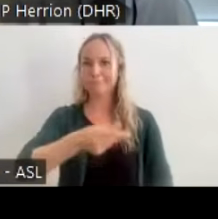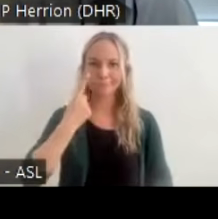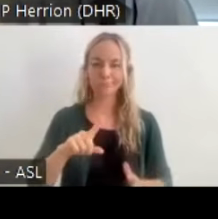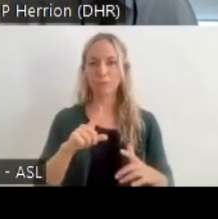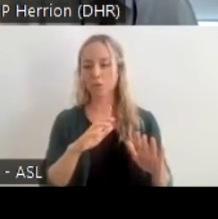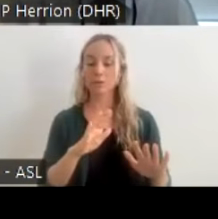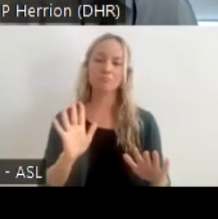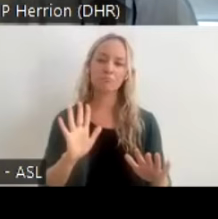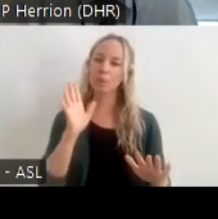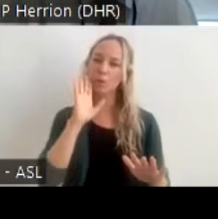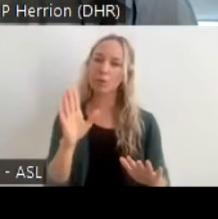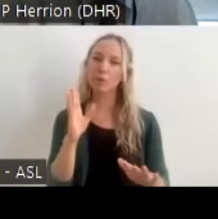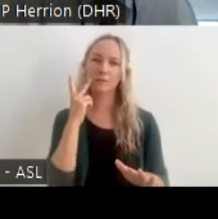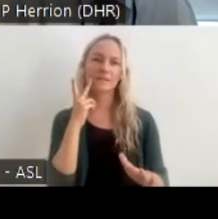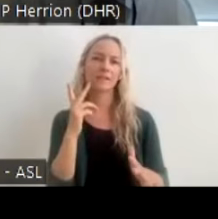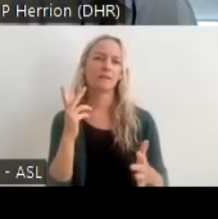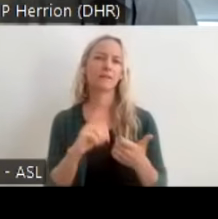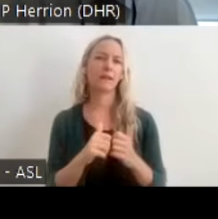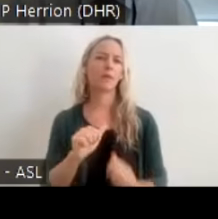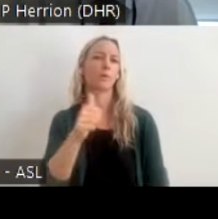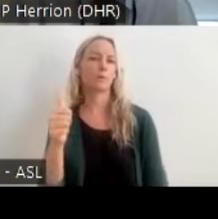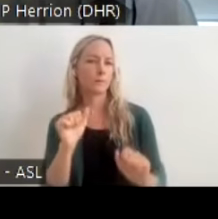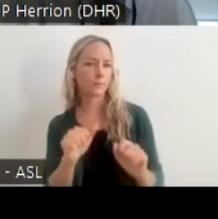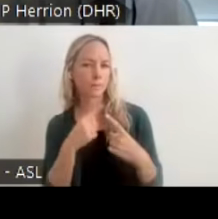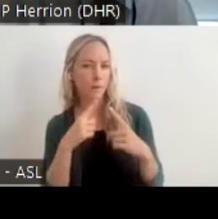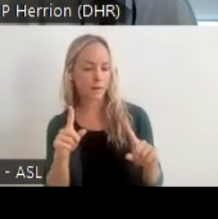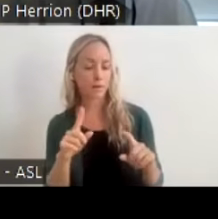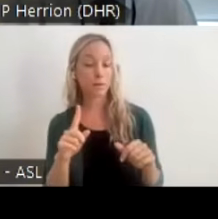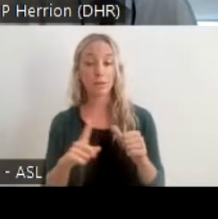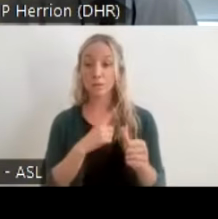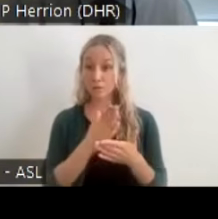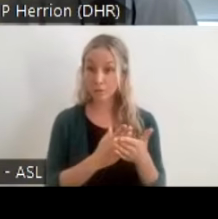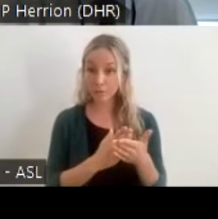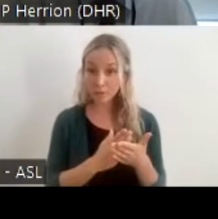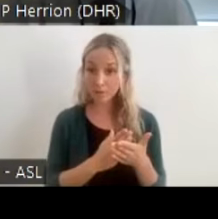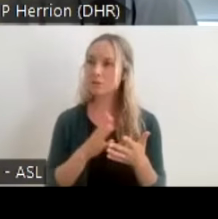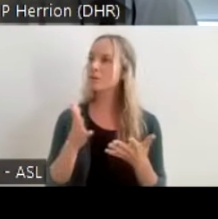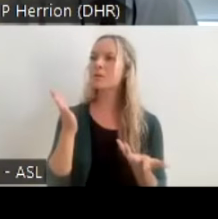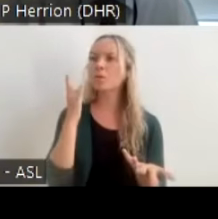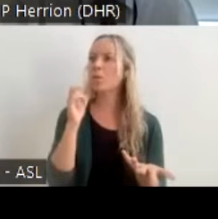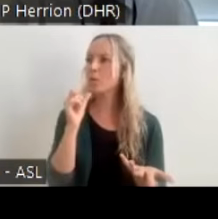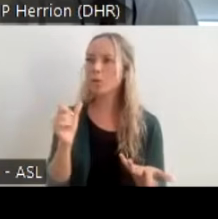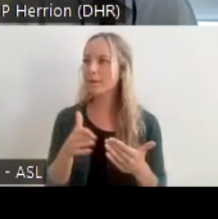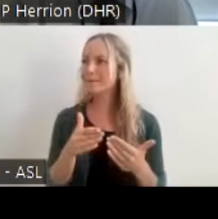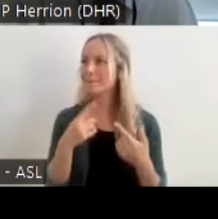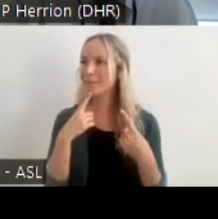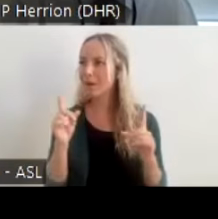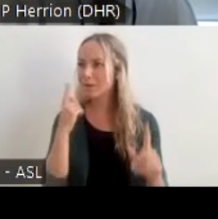Starbucks is going to be able to get off the hook by saying it's too expensive, right? Their threshold because of